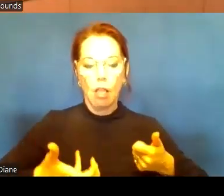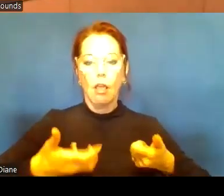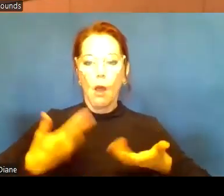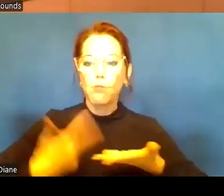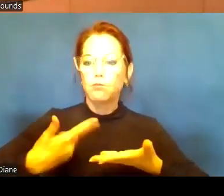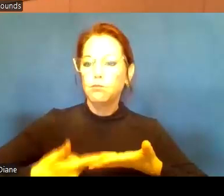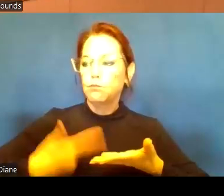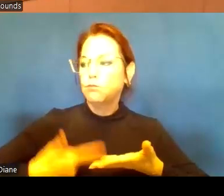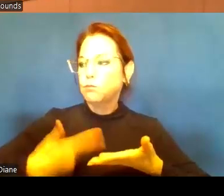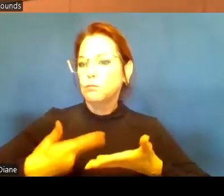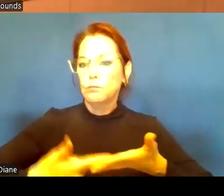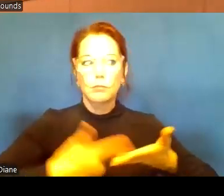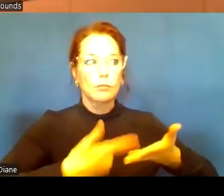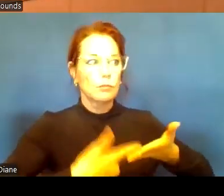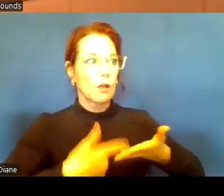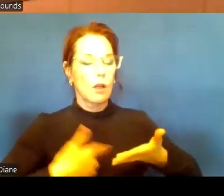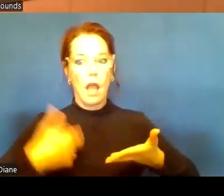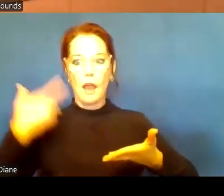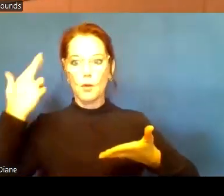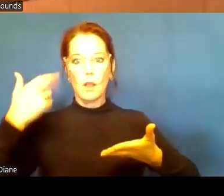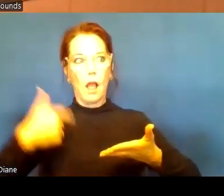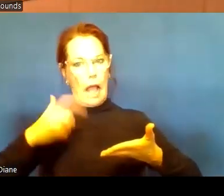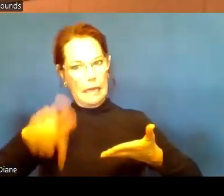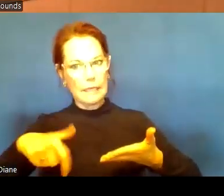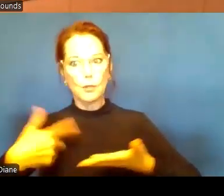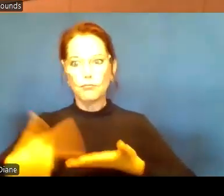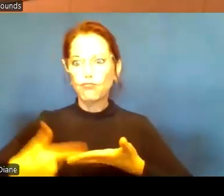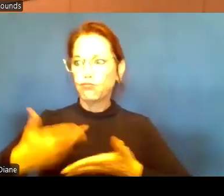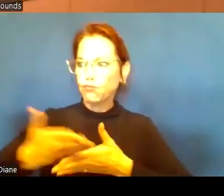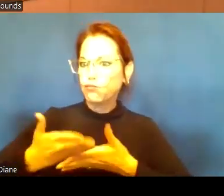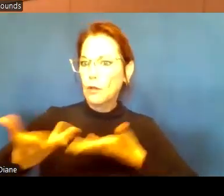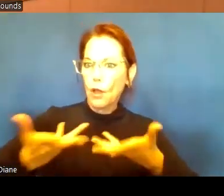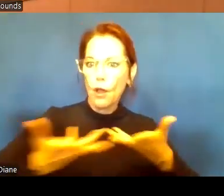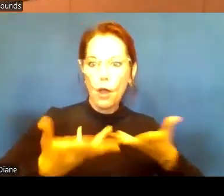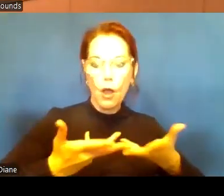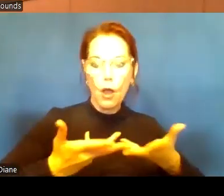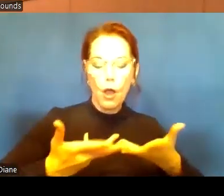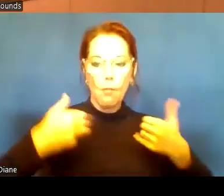wanted to discuss really until I got a chance to or I think even just now hearing um Annabelle your